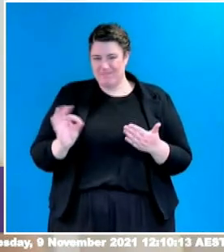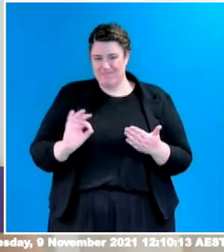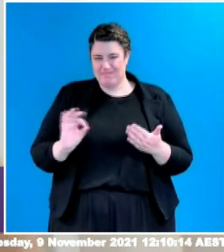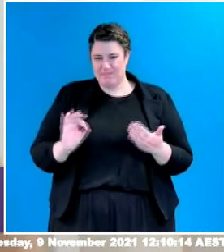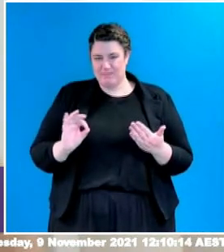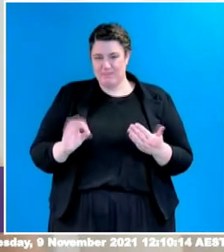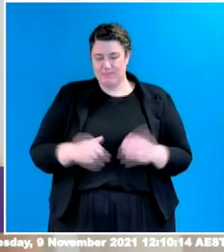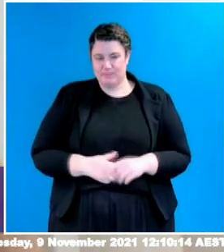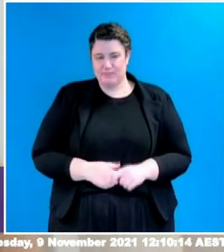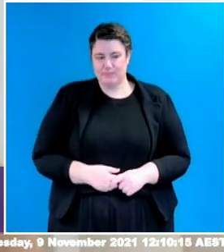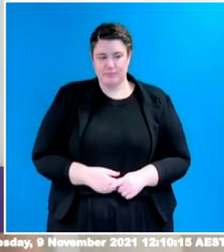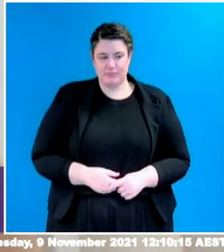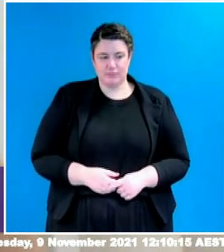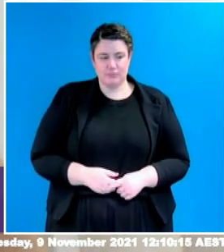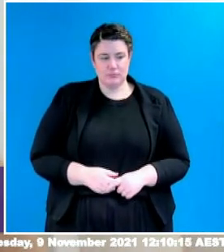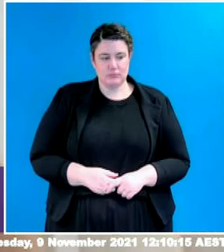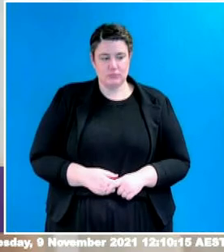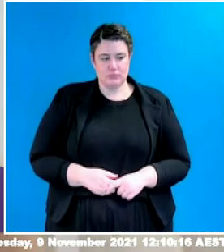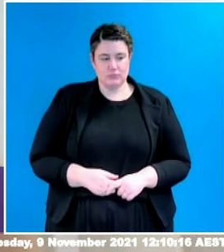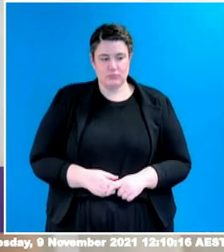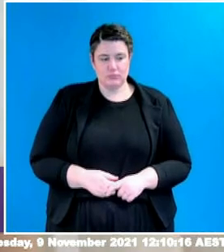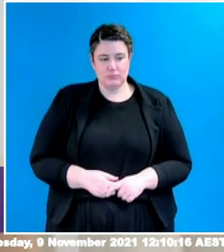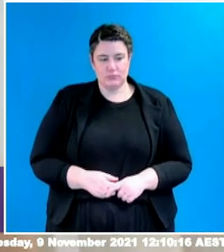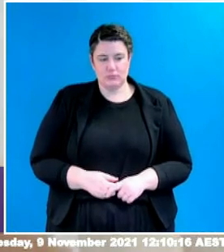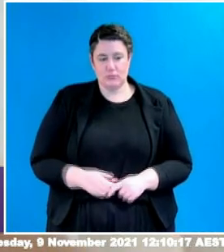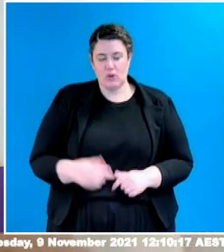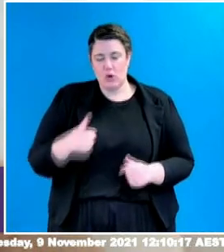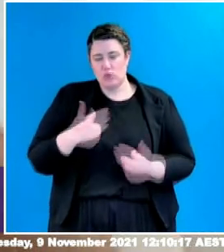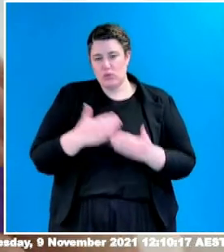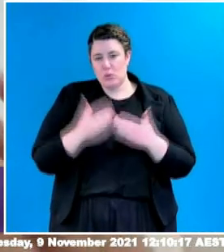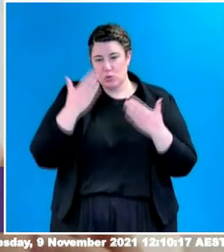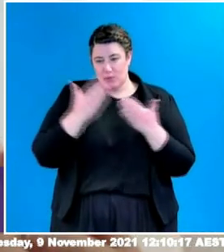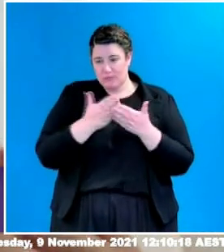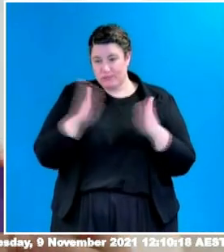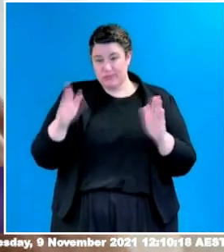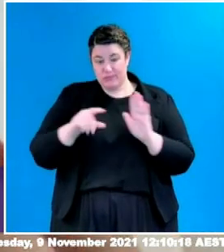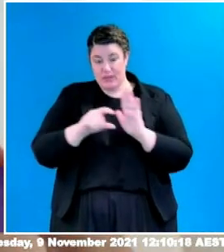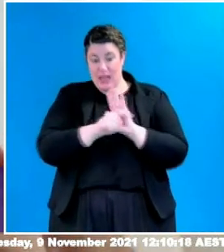In fact, I would like us to broaden the focus and talk about Article 3 in this